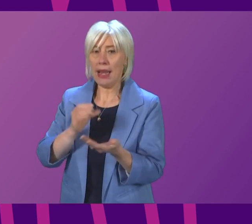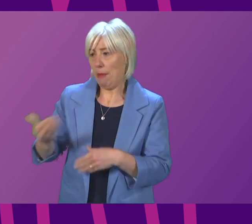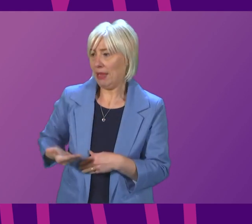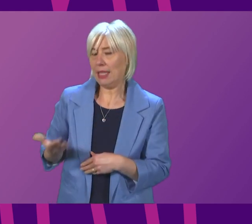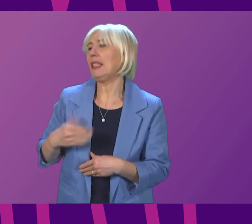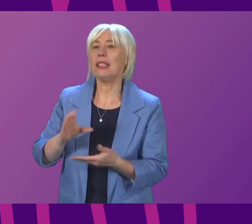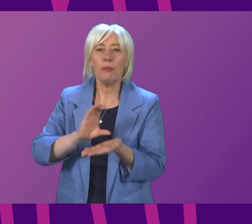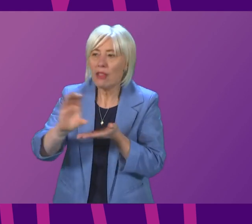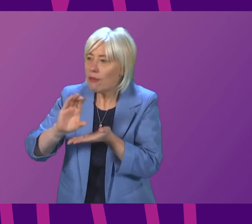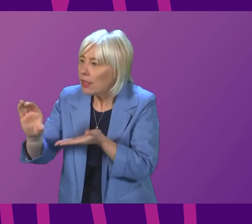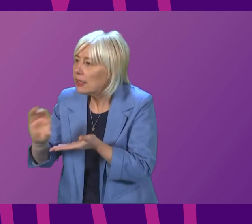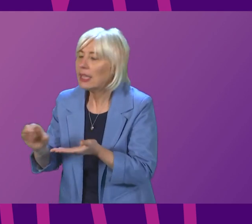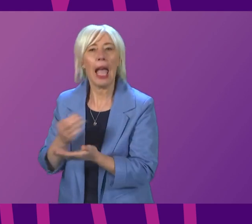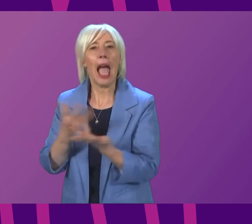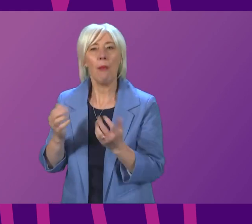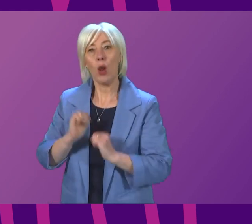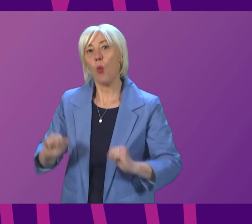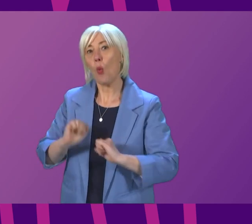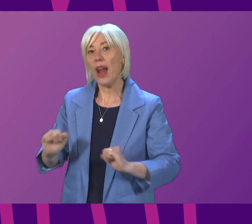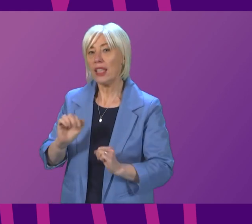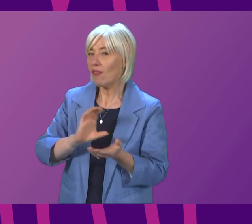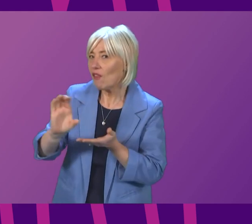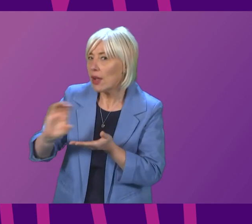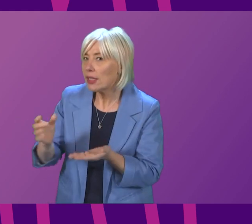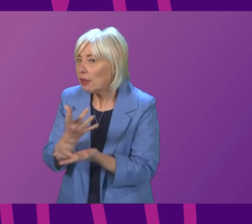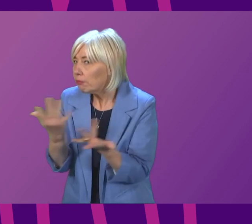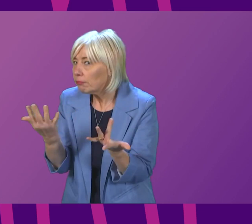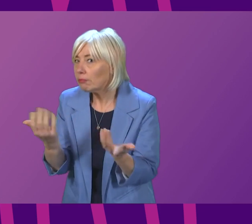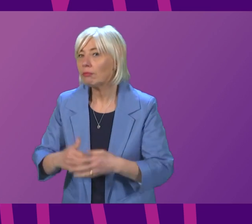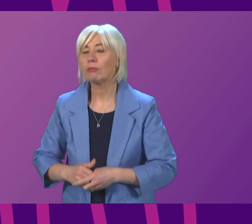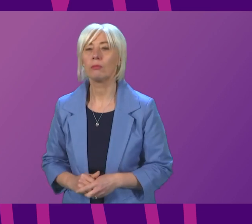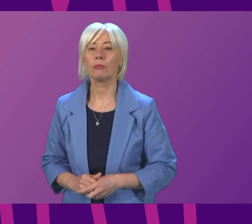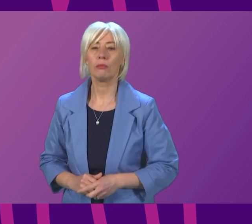how many are waiting to receive it?